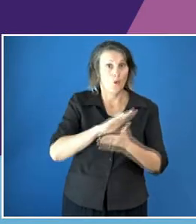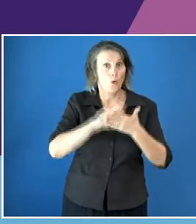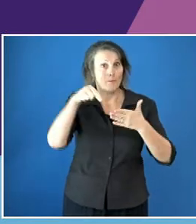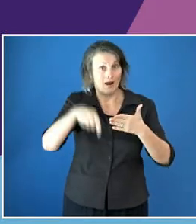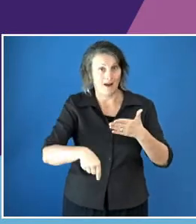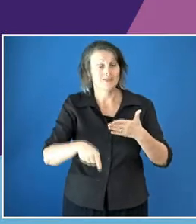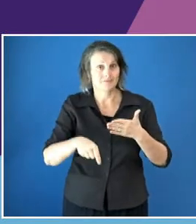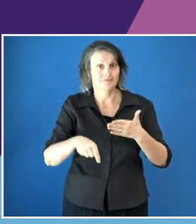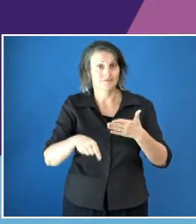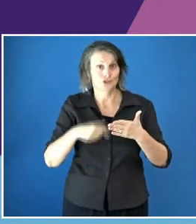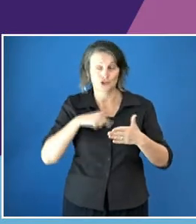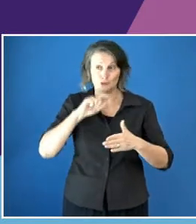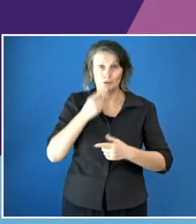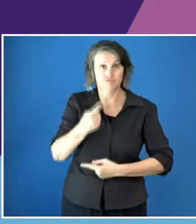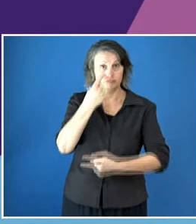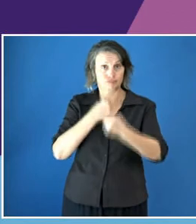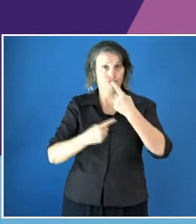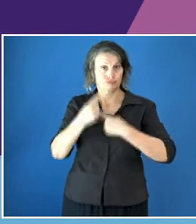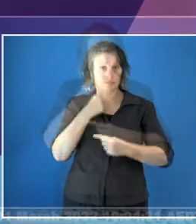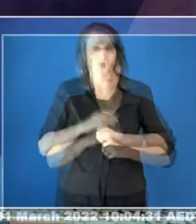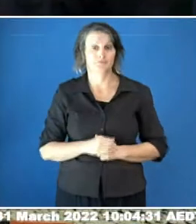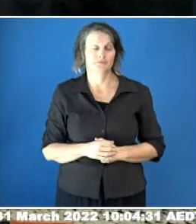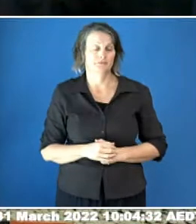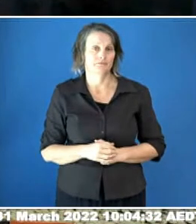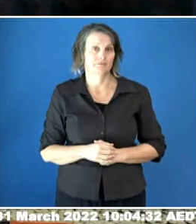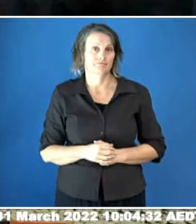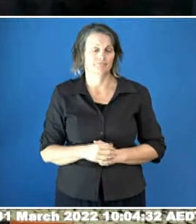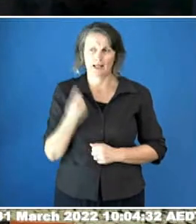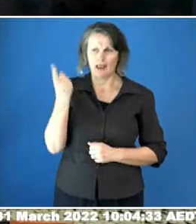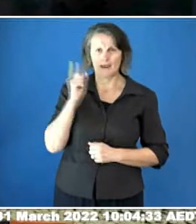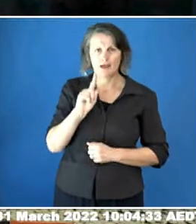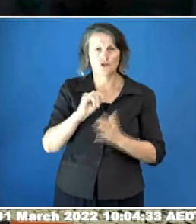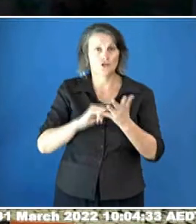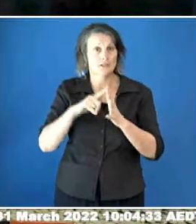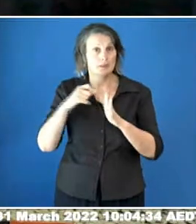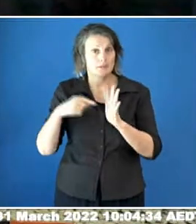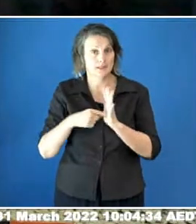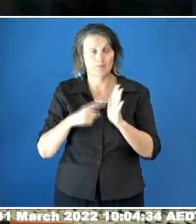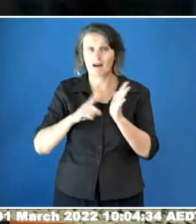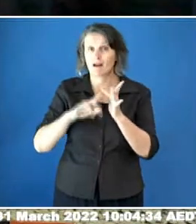Ms Crawford pre-recorded some evidence with me in September last year, and she will tell you about her life.